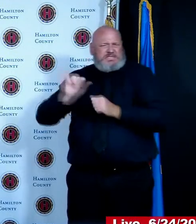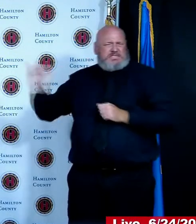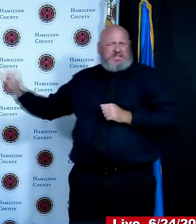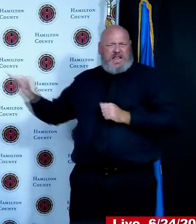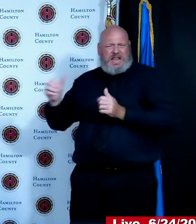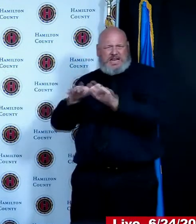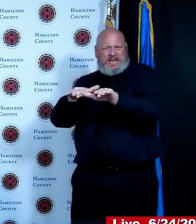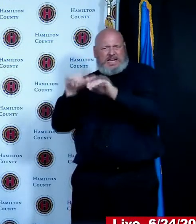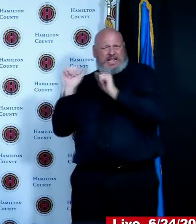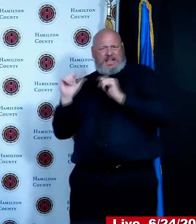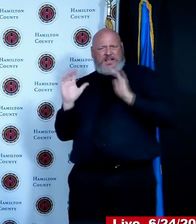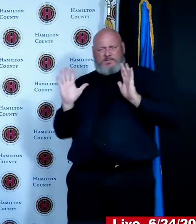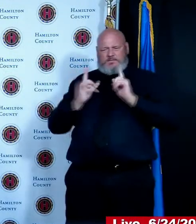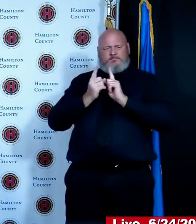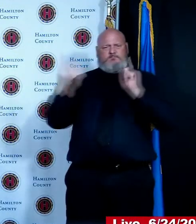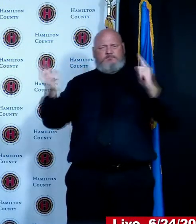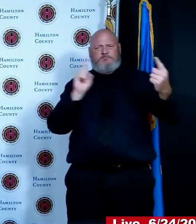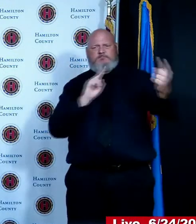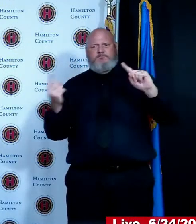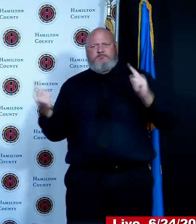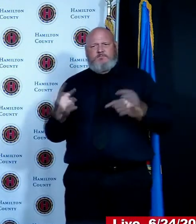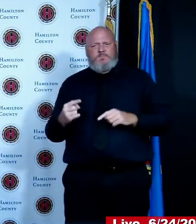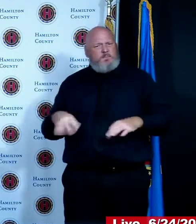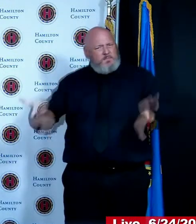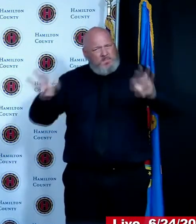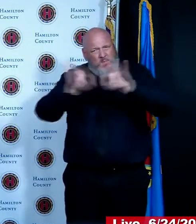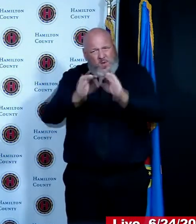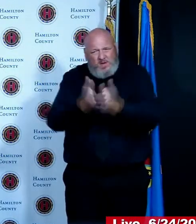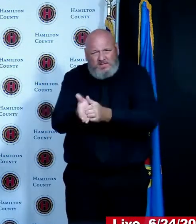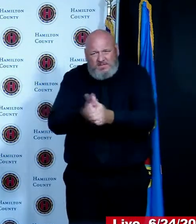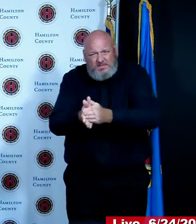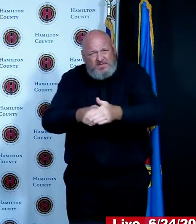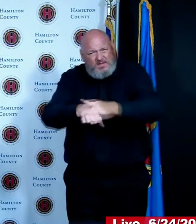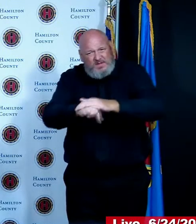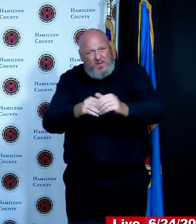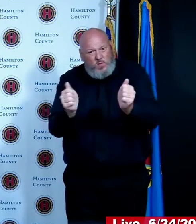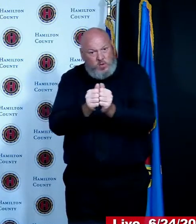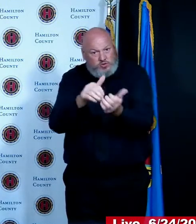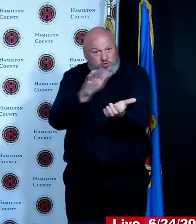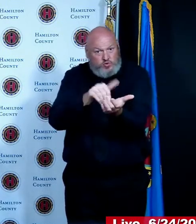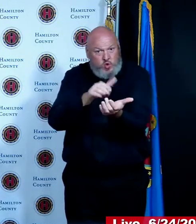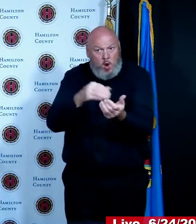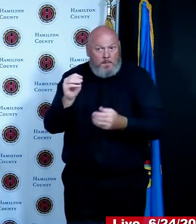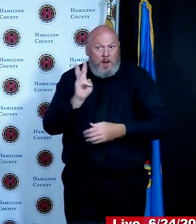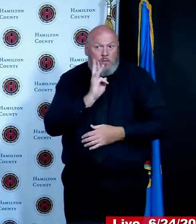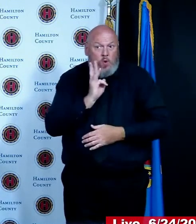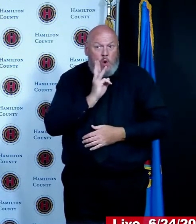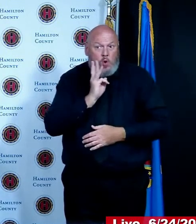least 60% alcohol when out in public or when you cannot wash your hands cover